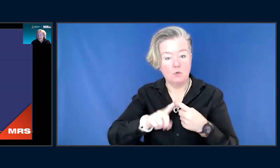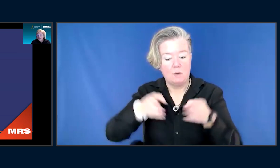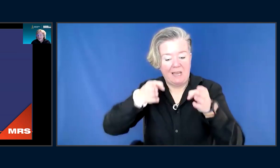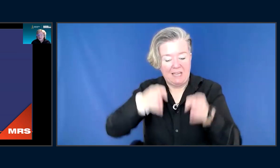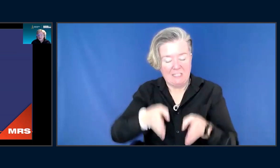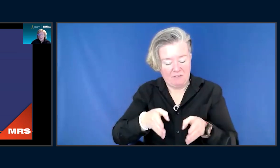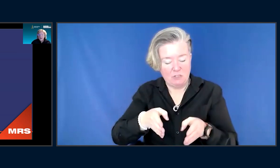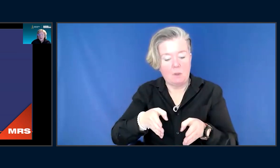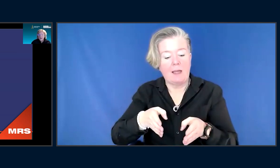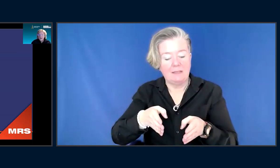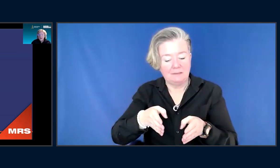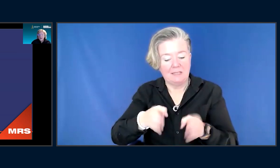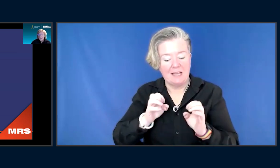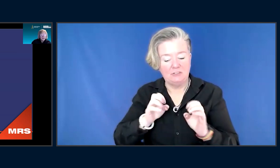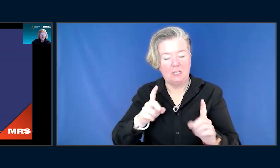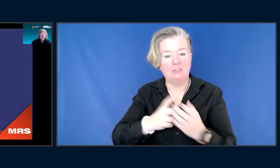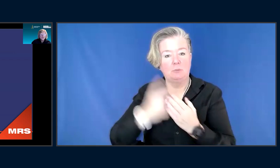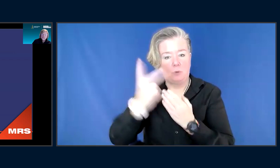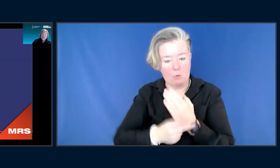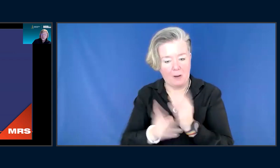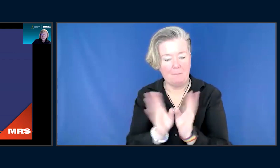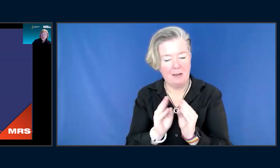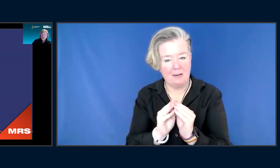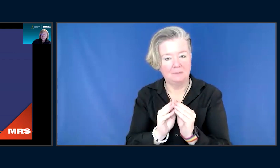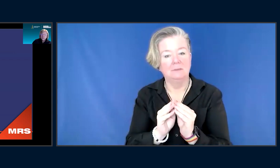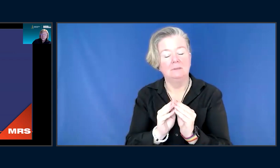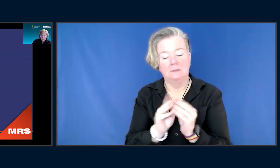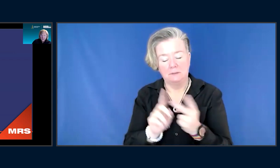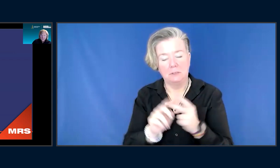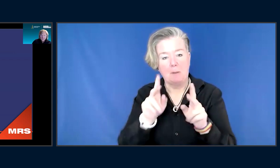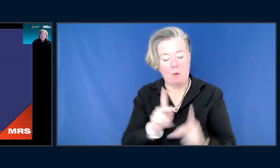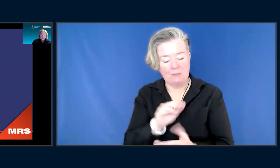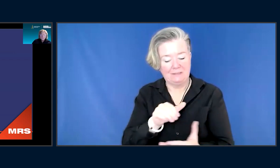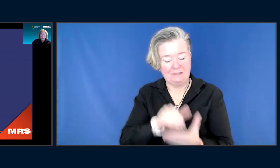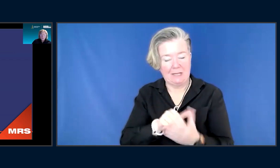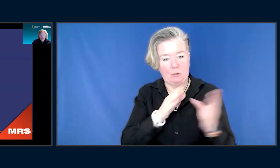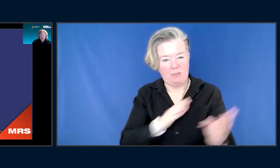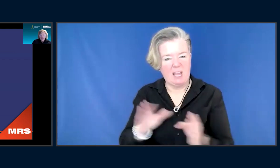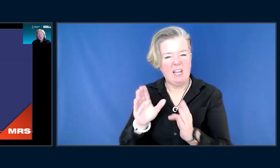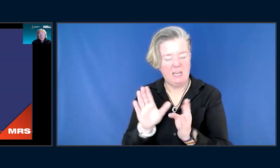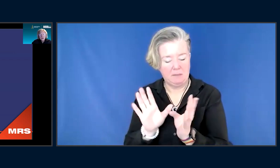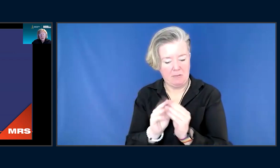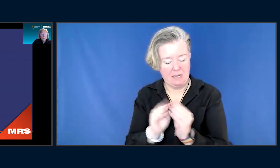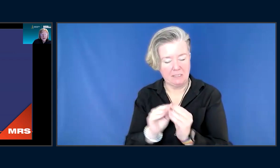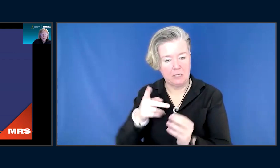the individualized education program meetings and person-centered planning meetings.